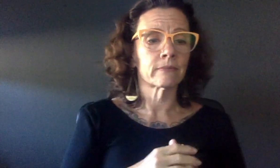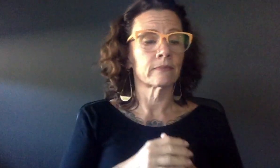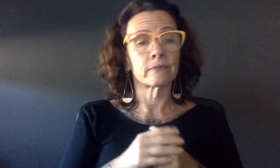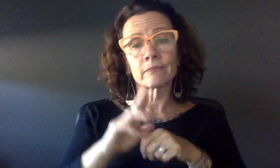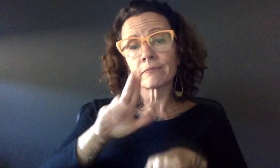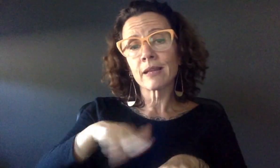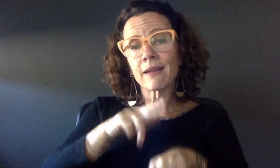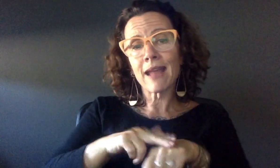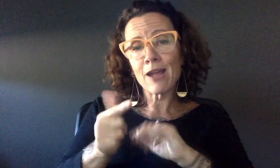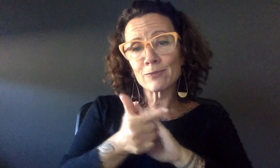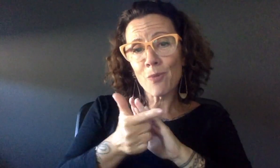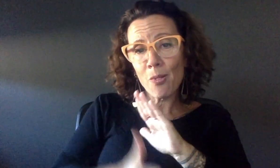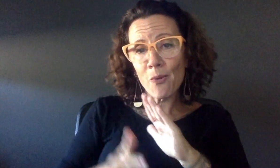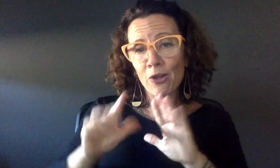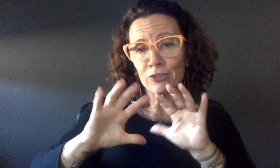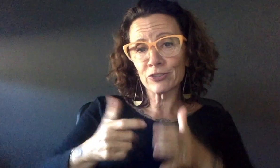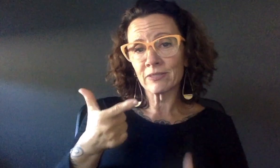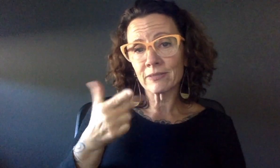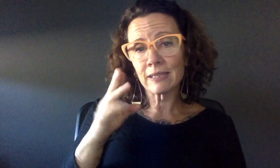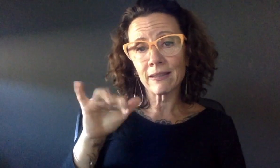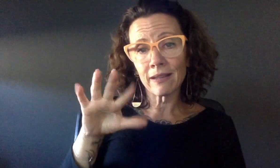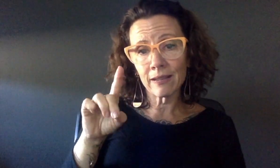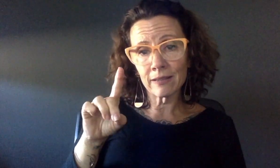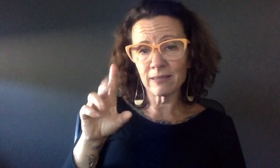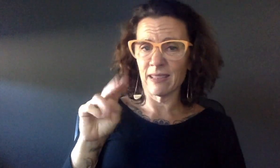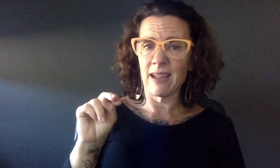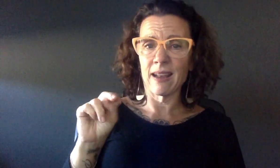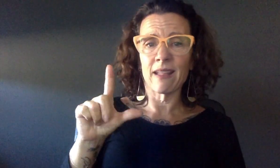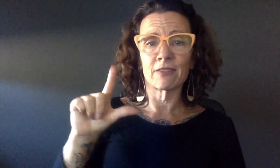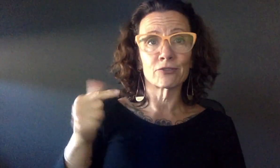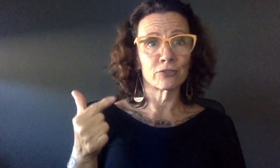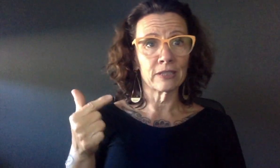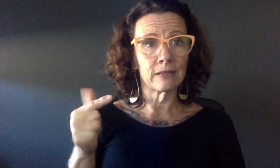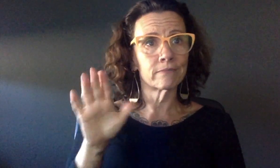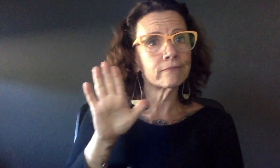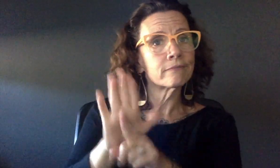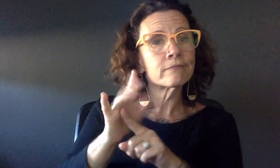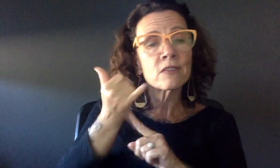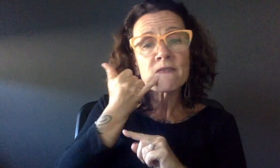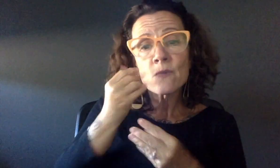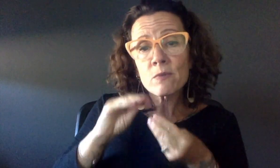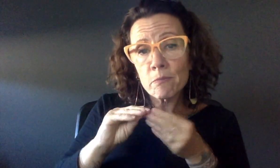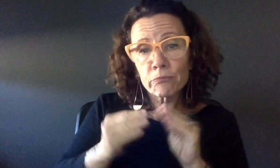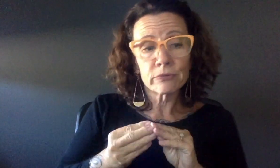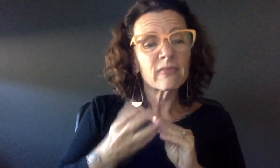National Lawyers Guild phone number,